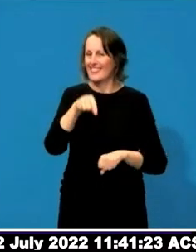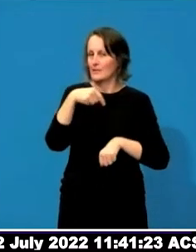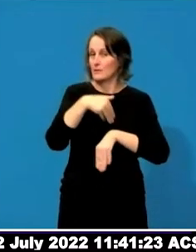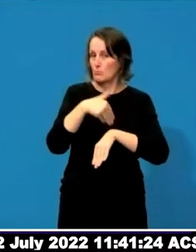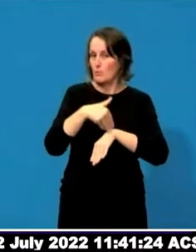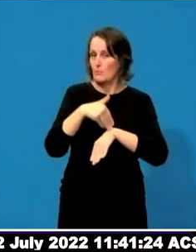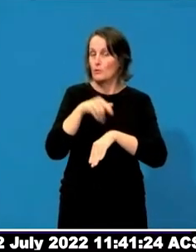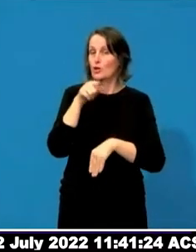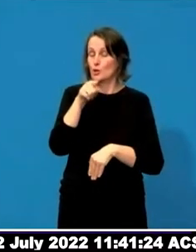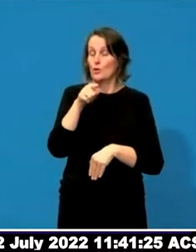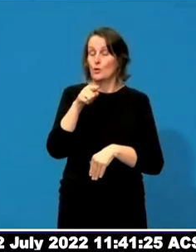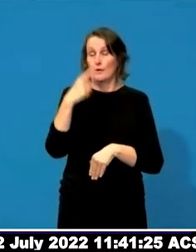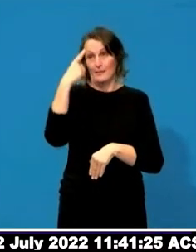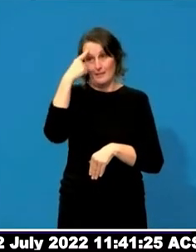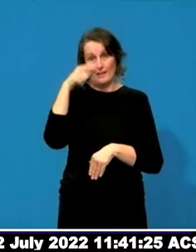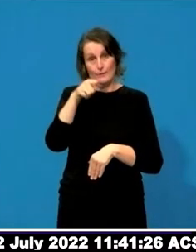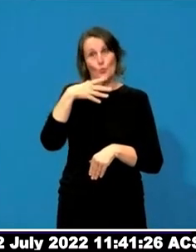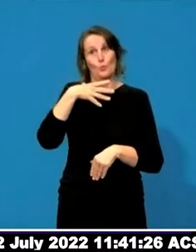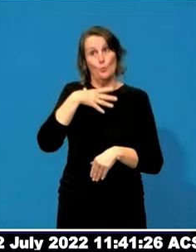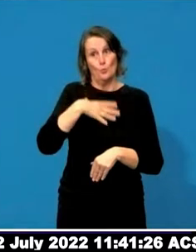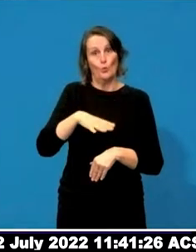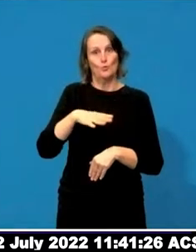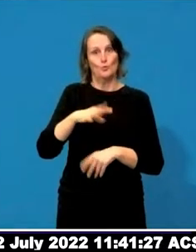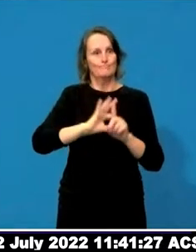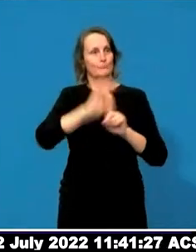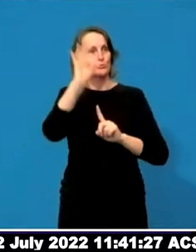within the context of a so-called insurance scheme